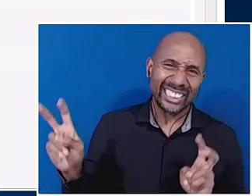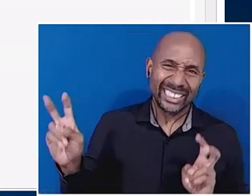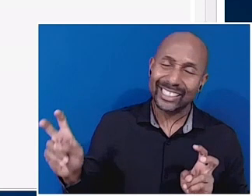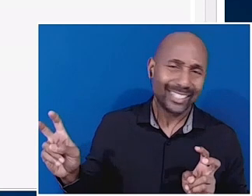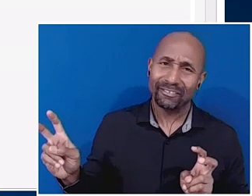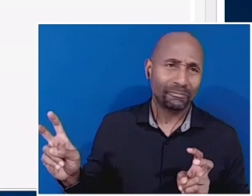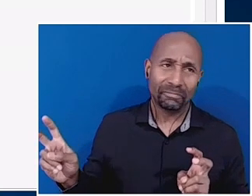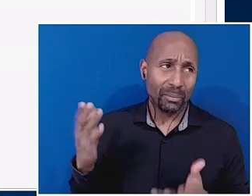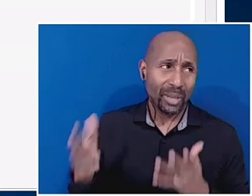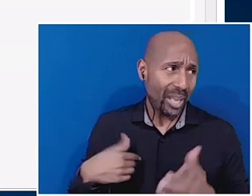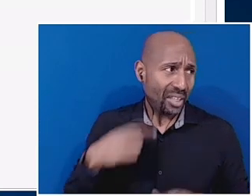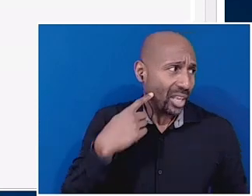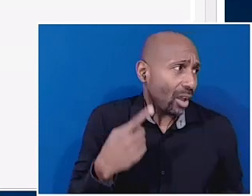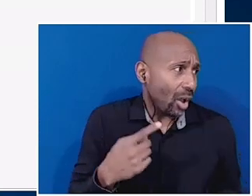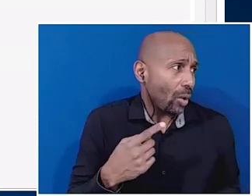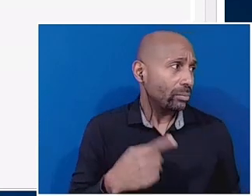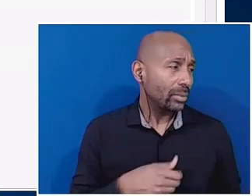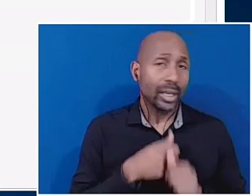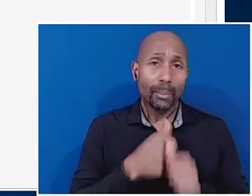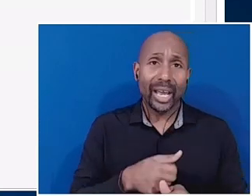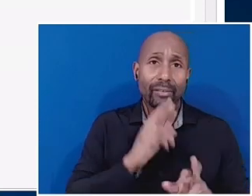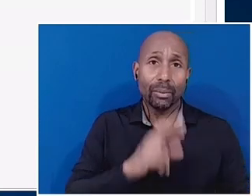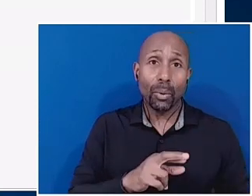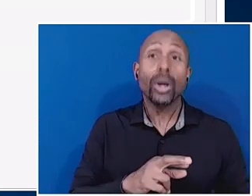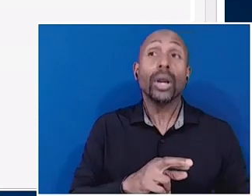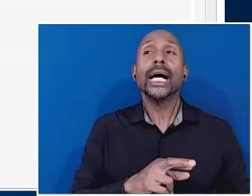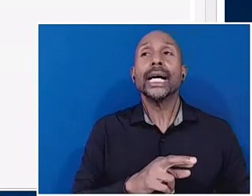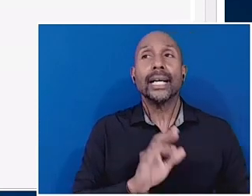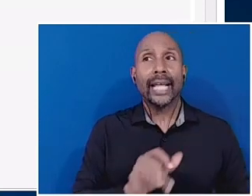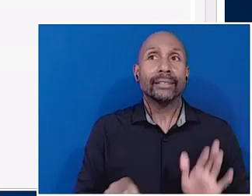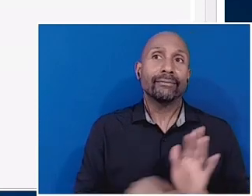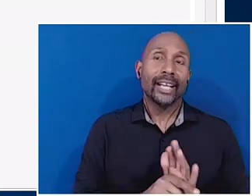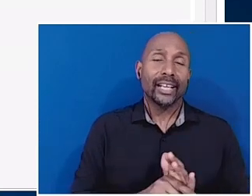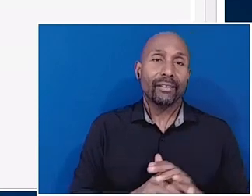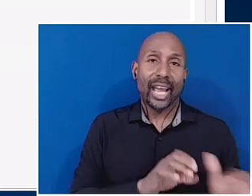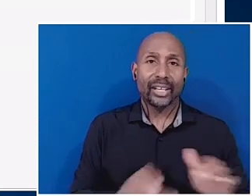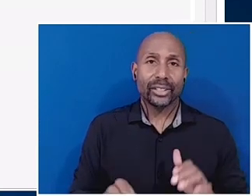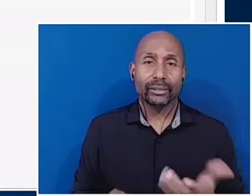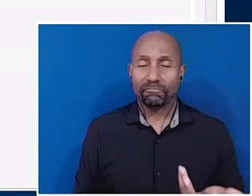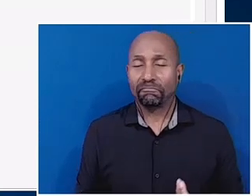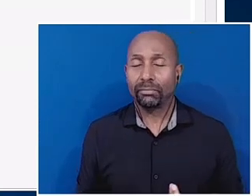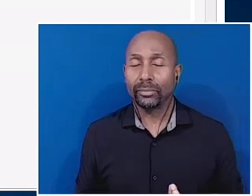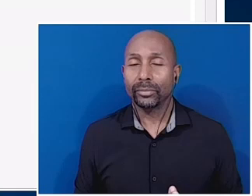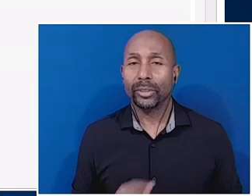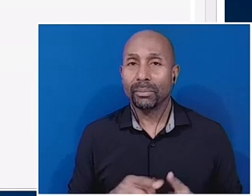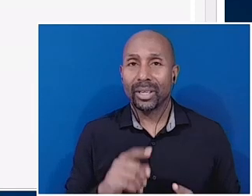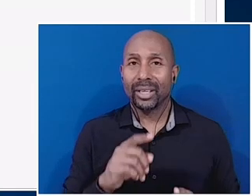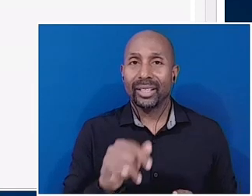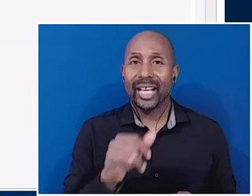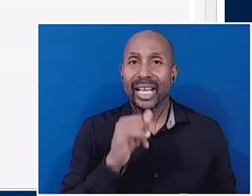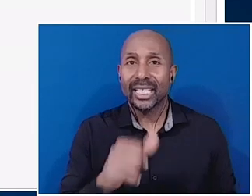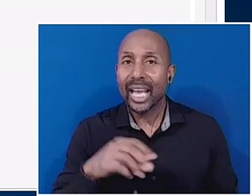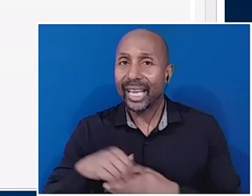compliance report is a negative action. I mean, it's not really in the Department's definition but it's not a